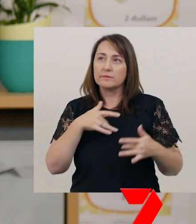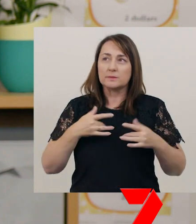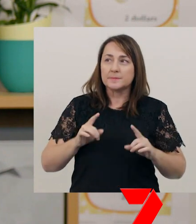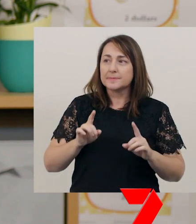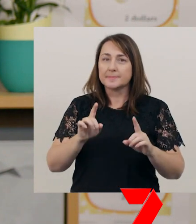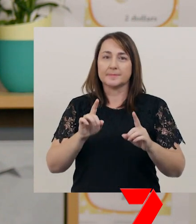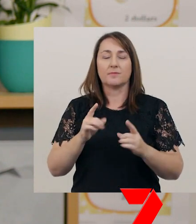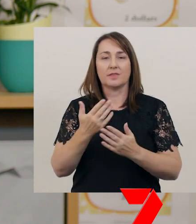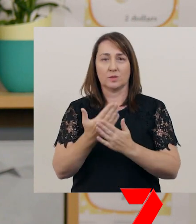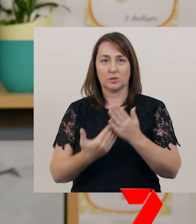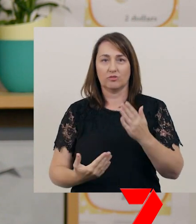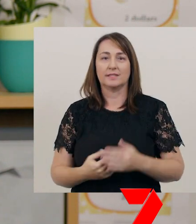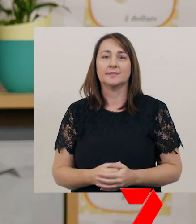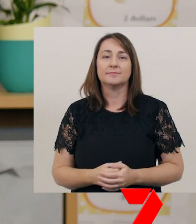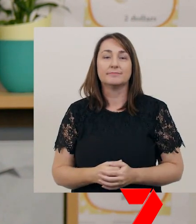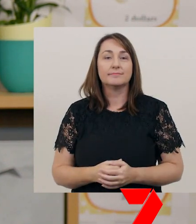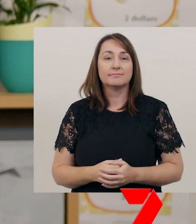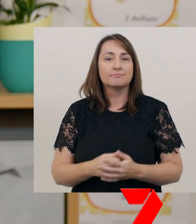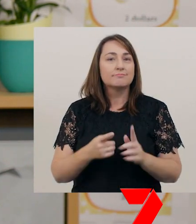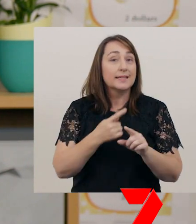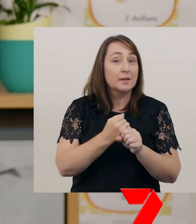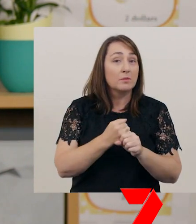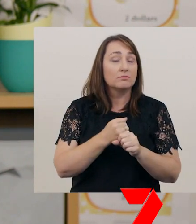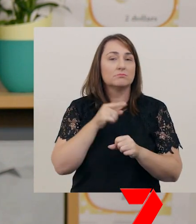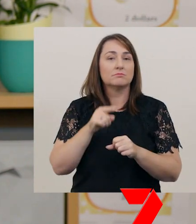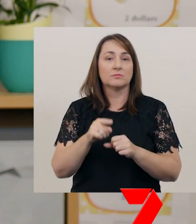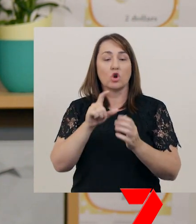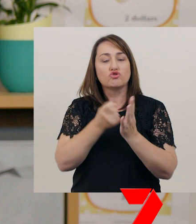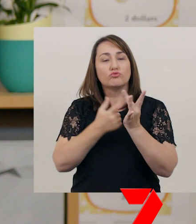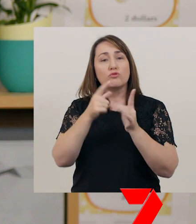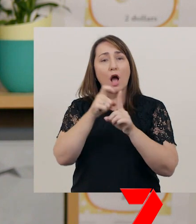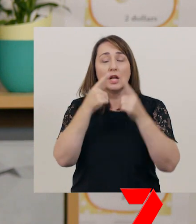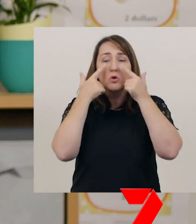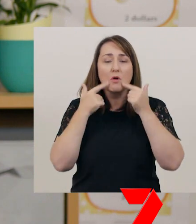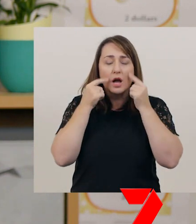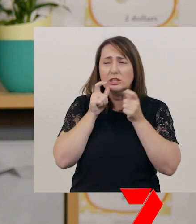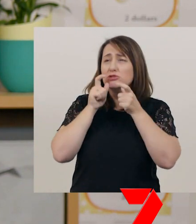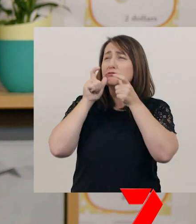For example, the verbs ‘cried’, ‘screamed’ and ‘frowned’,